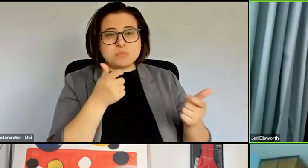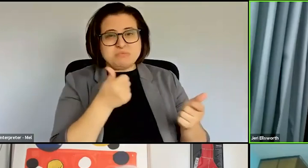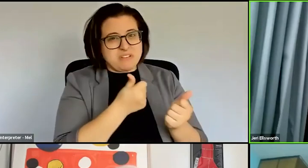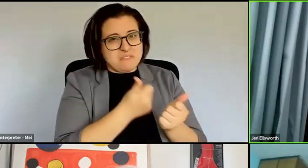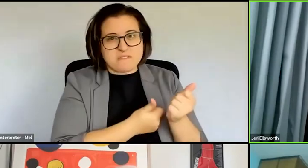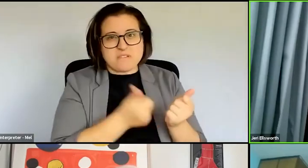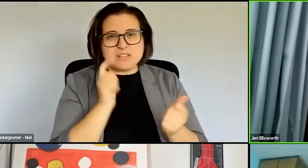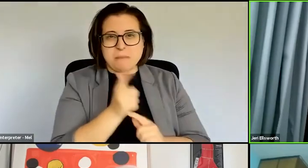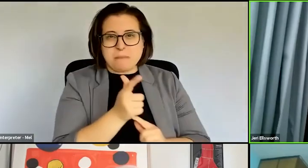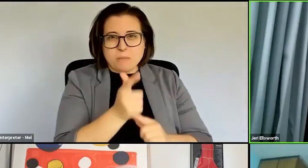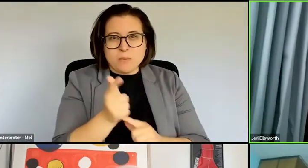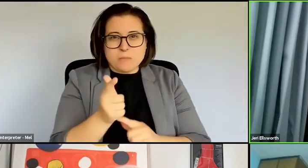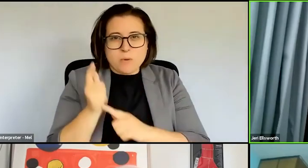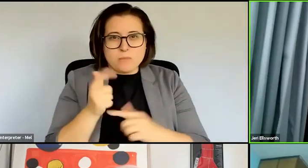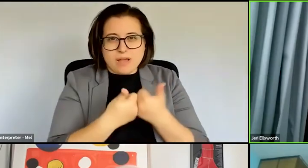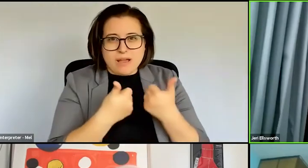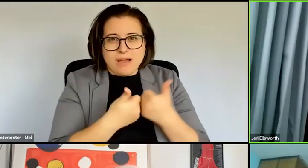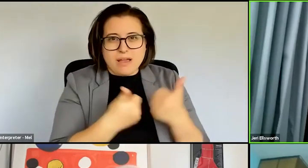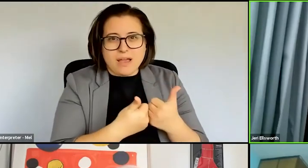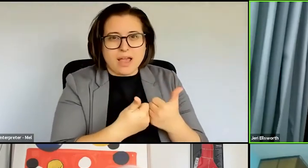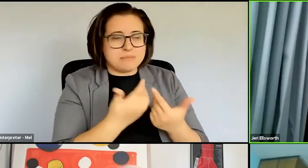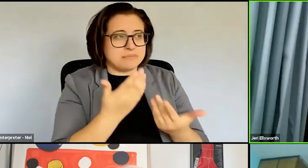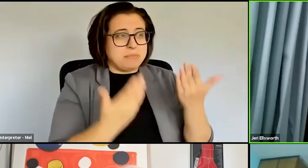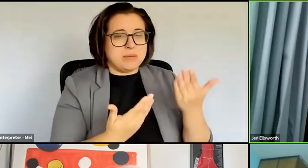a game and see if there's like clusters of bullets going in a certain area and that's